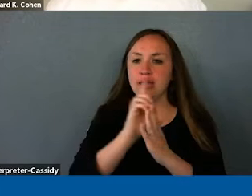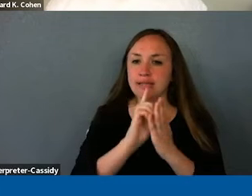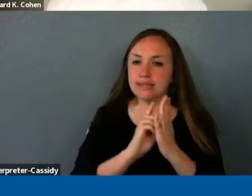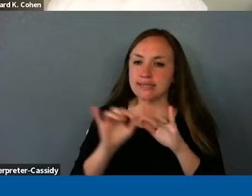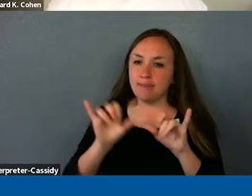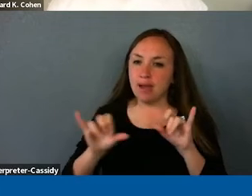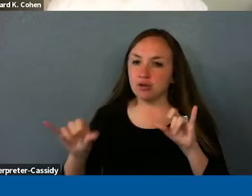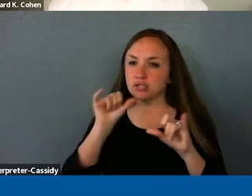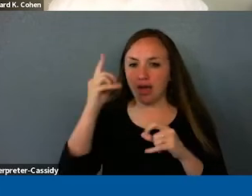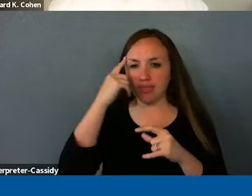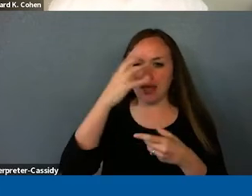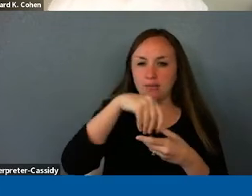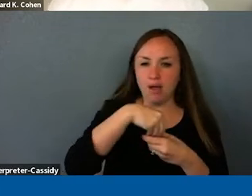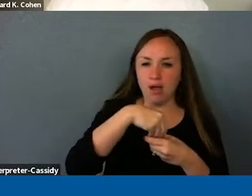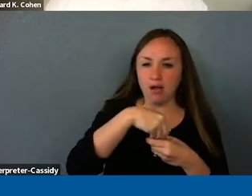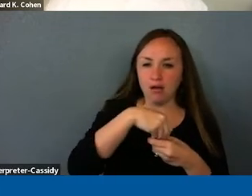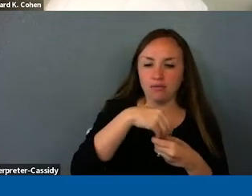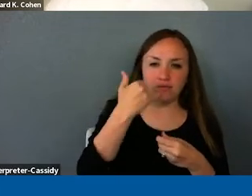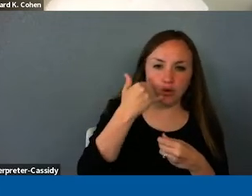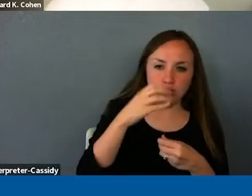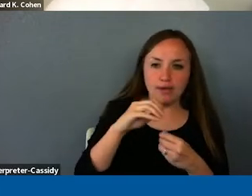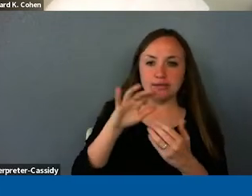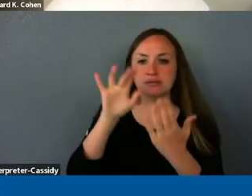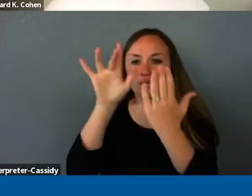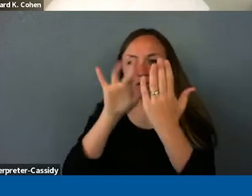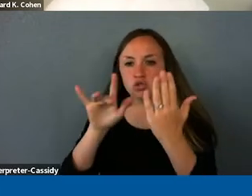mobile and touch into consideration. This is obviously future work to be done.